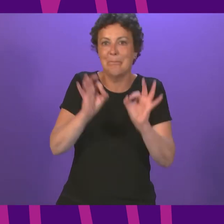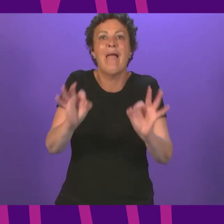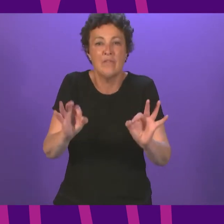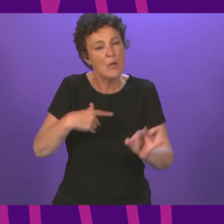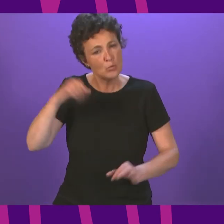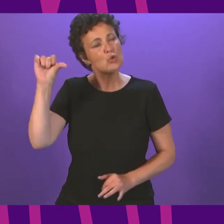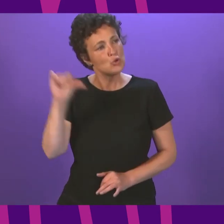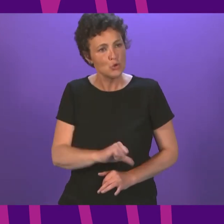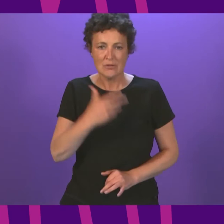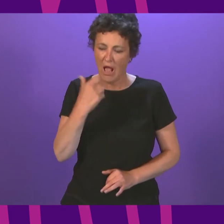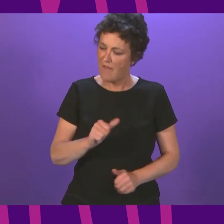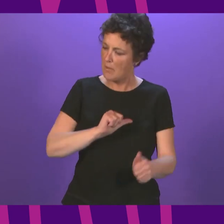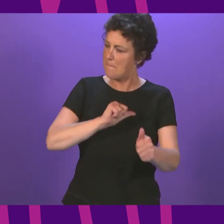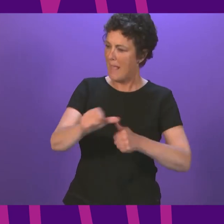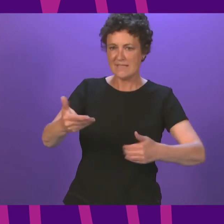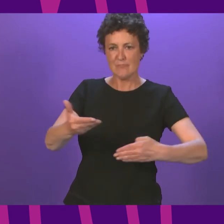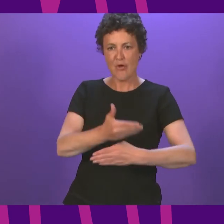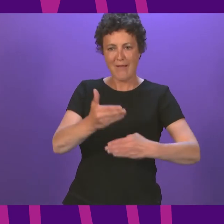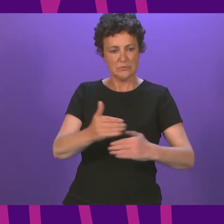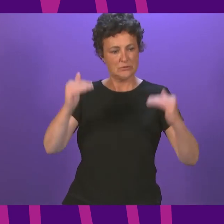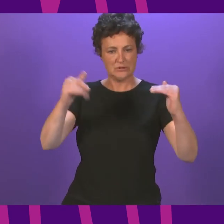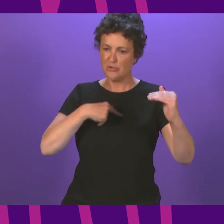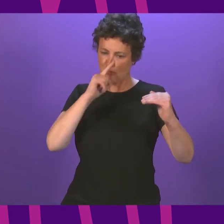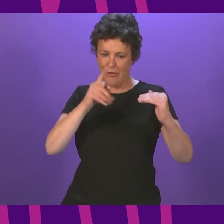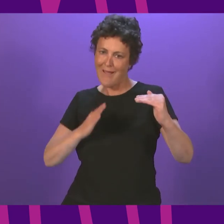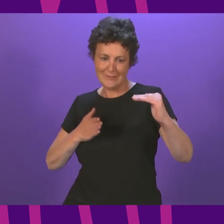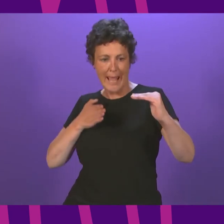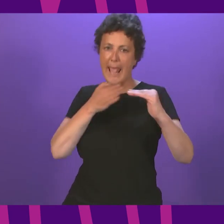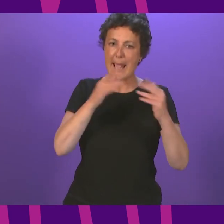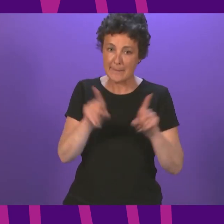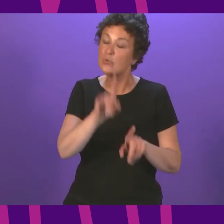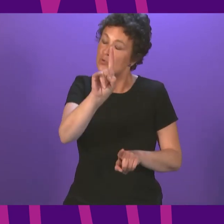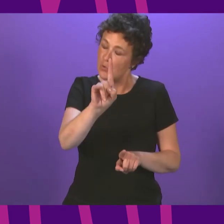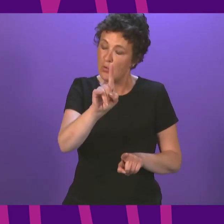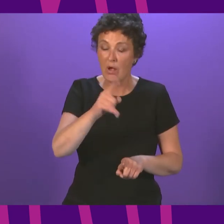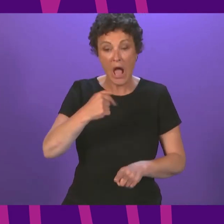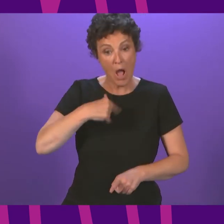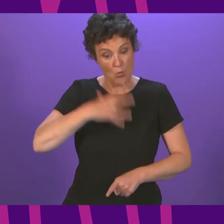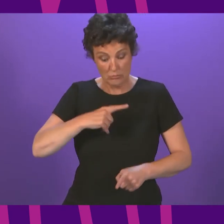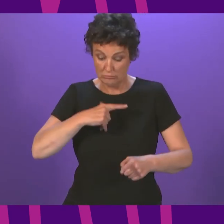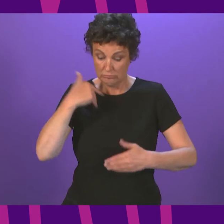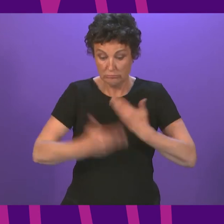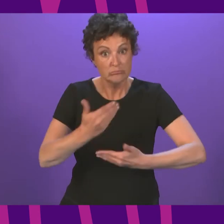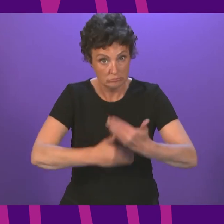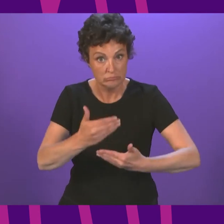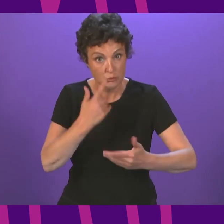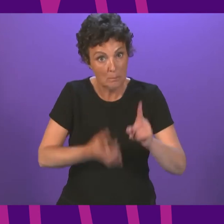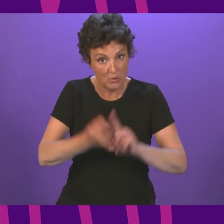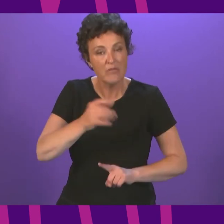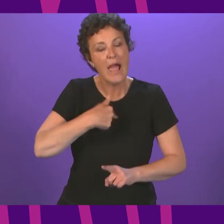against best-practice regions such as Greater Manchester. In the spirit of maximising the chance for us to move forward in this area, I have therefore adjusted my amendment from